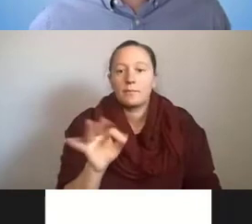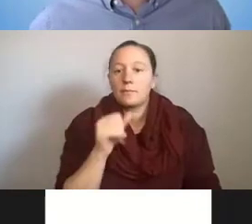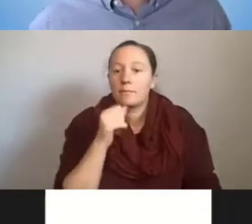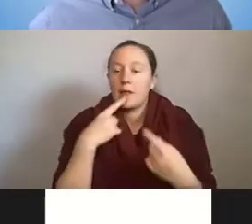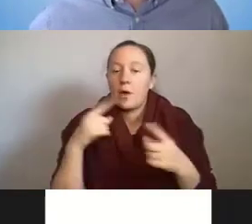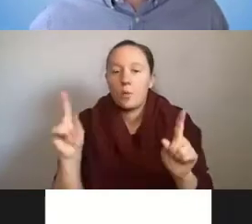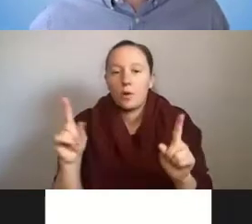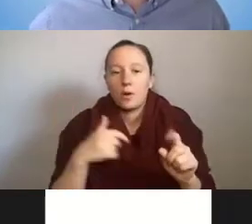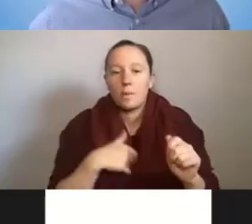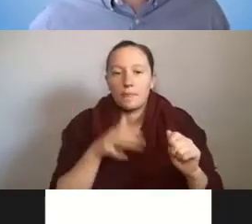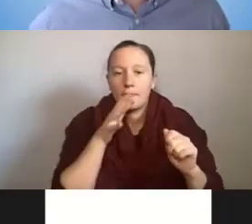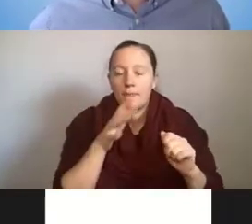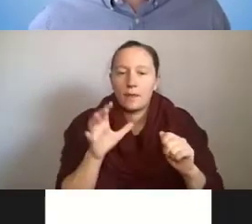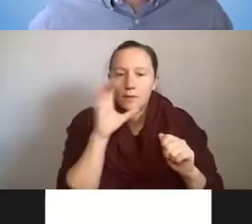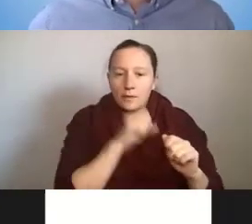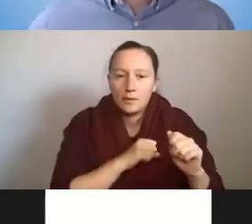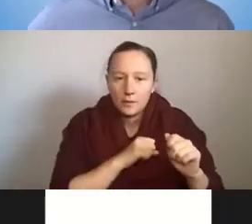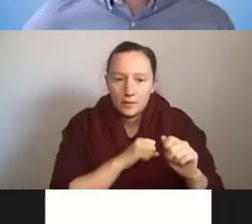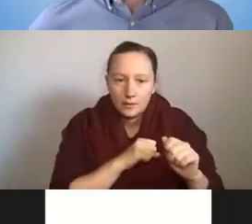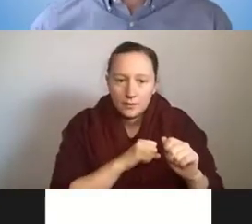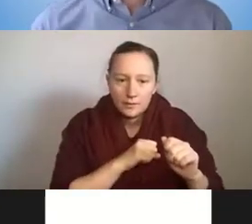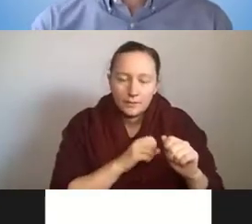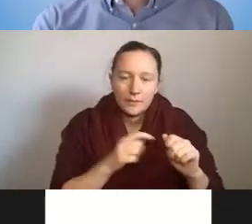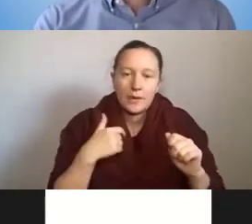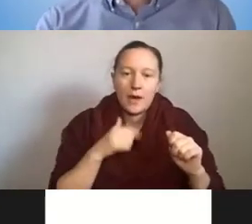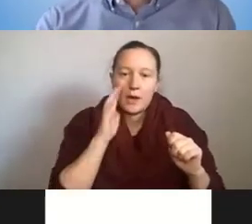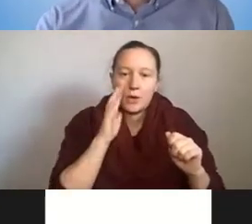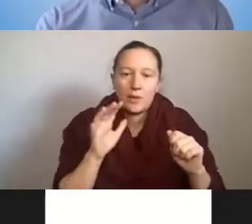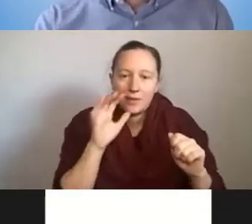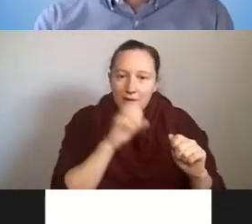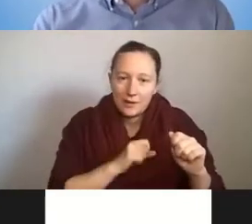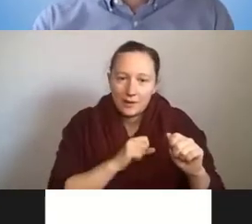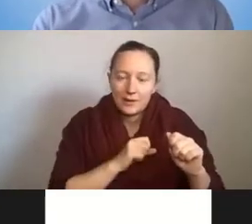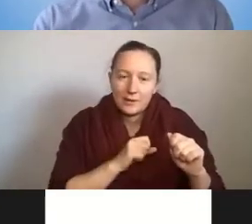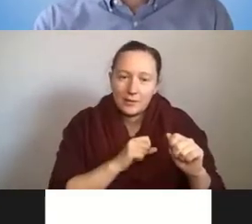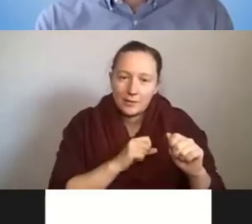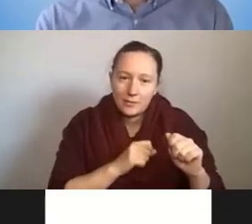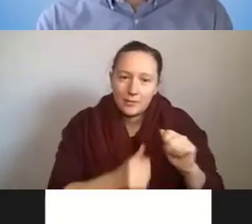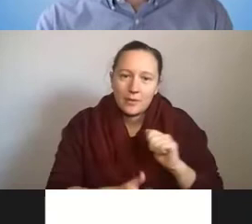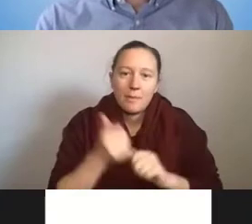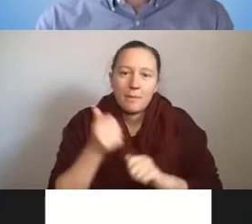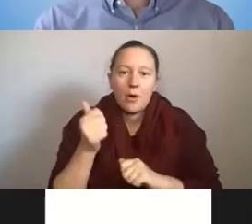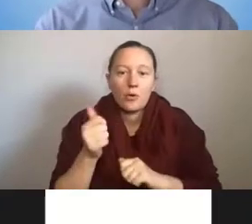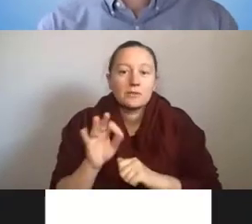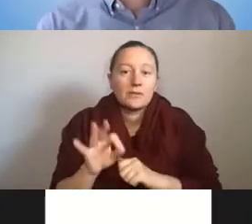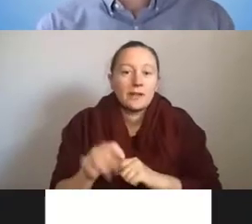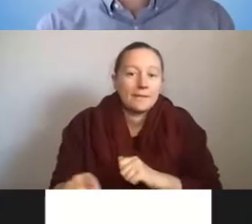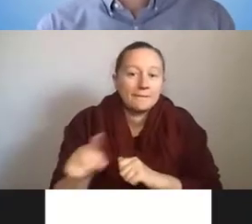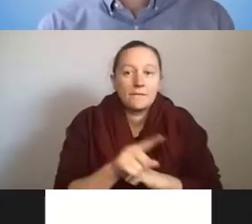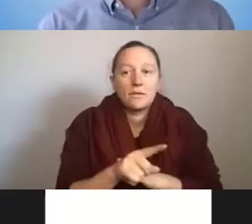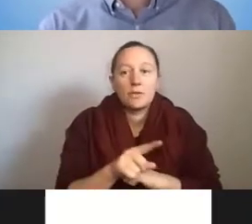I'll just take a guess, and I'm going to guess that most of the participants in this session